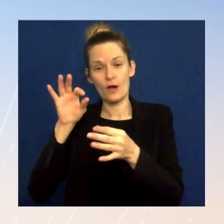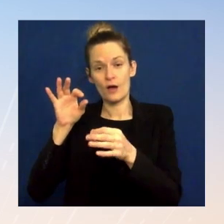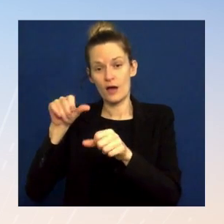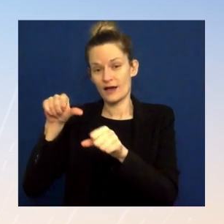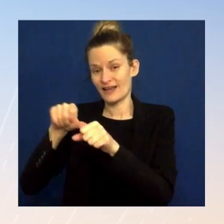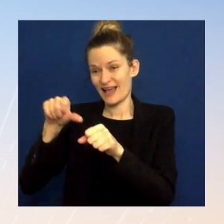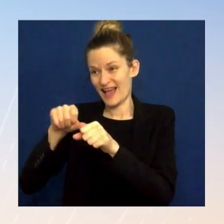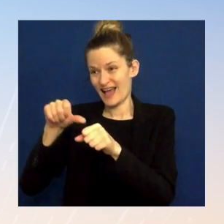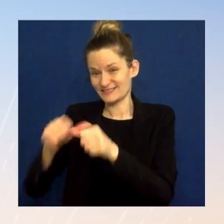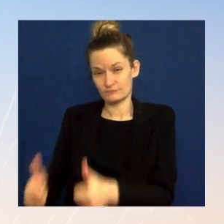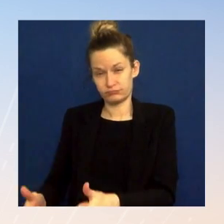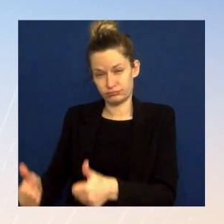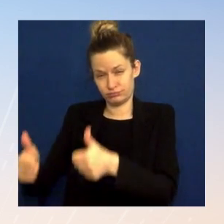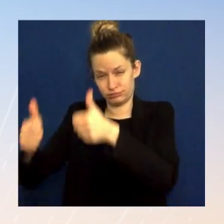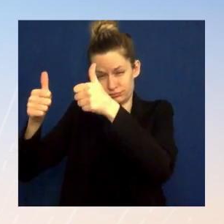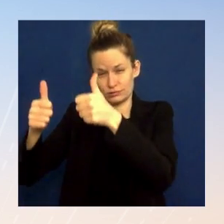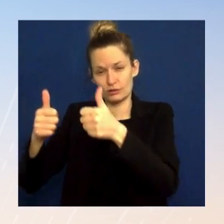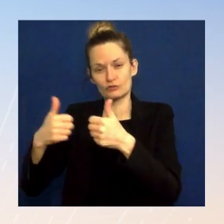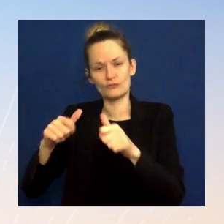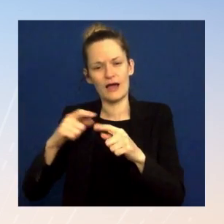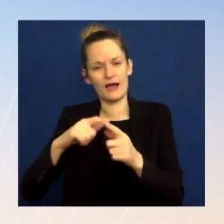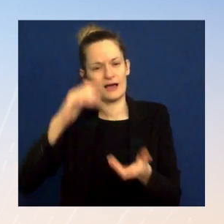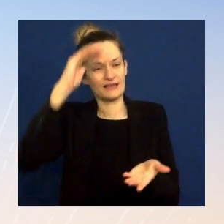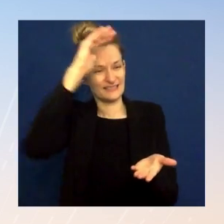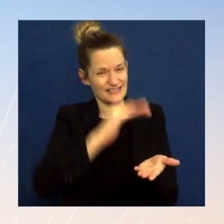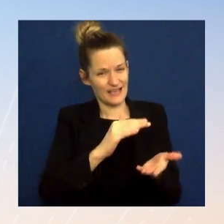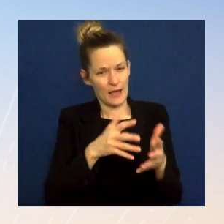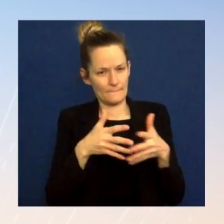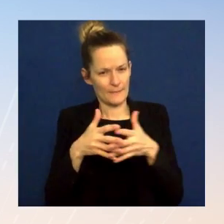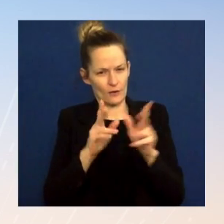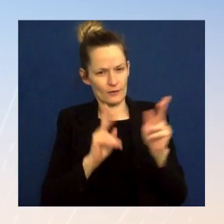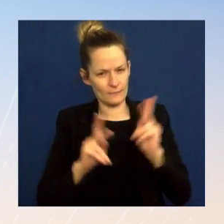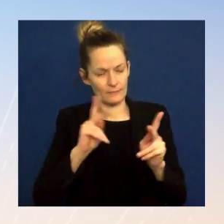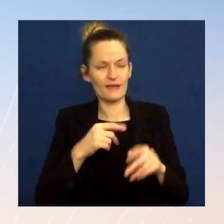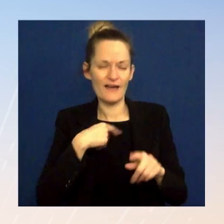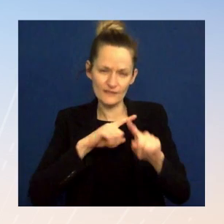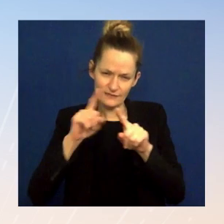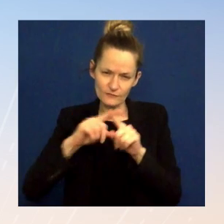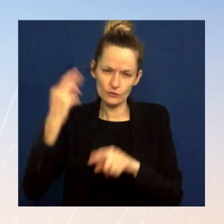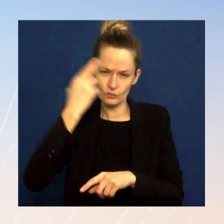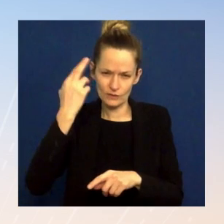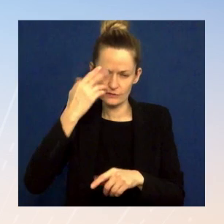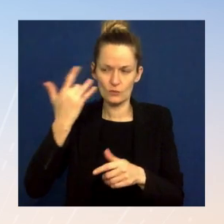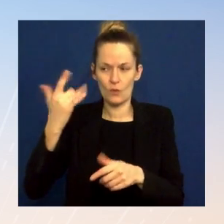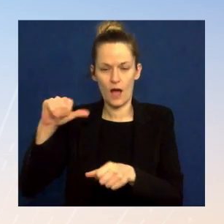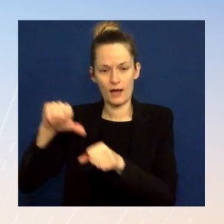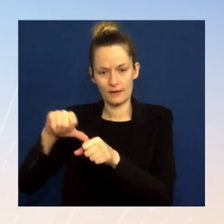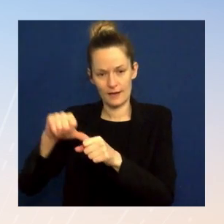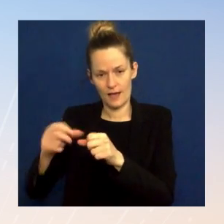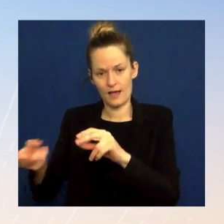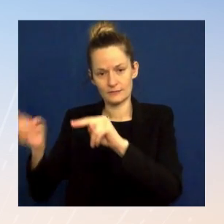But -- but I will say that, on gas prices, one of the -- one of the issues that Jake referenced -- and, obviously, as we have more details